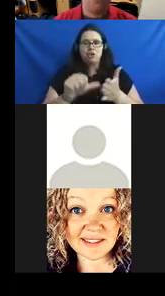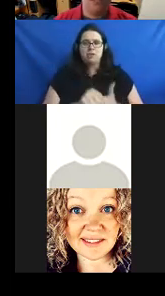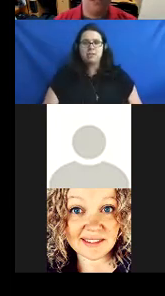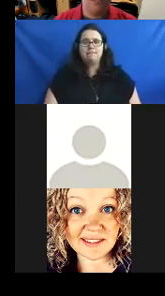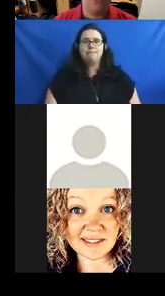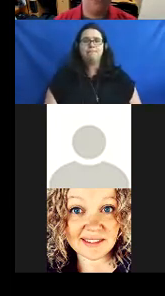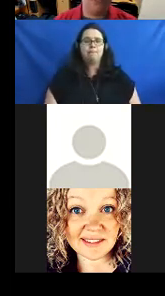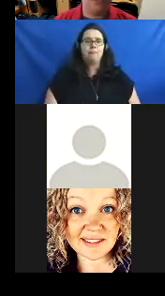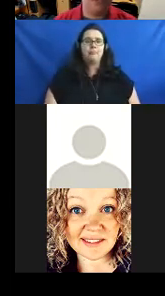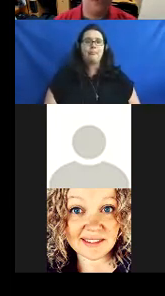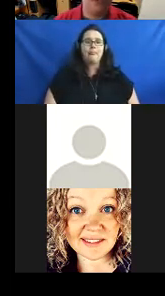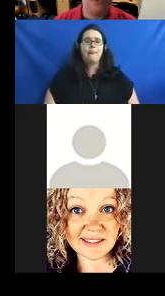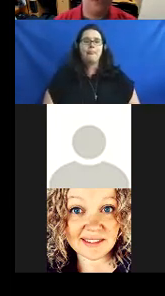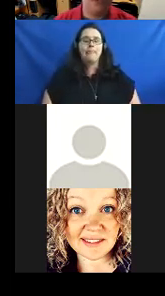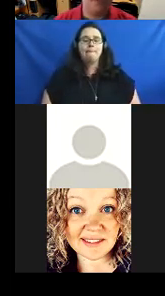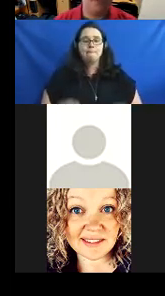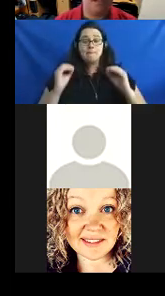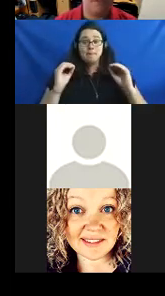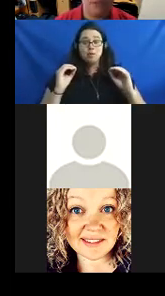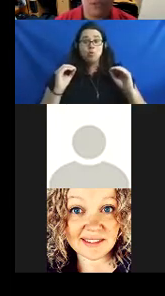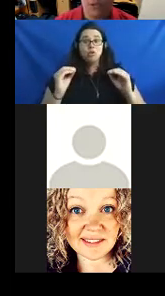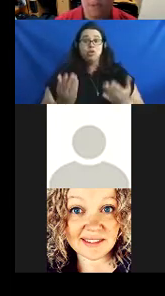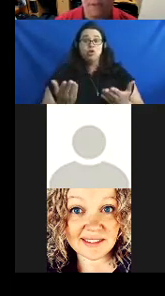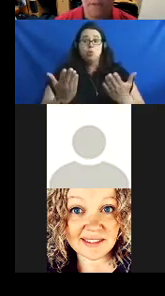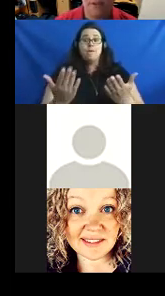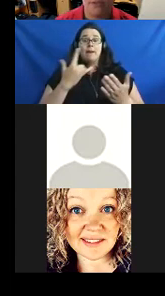INSTRUCTIONS ARE ALSO PROVIDED FOR THE SCREEN MAGNIFIER.